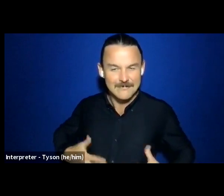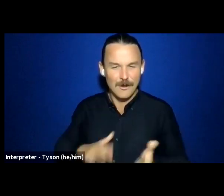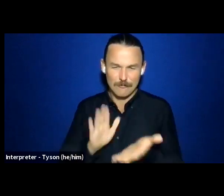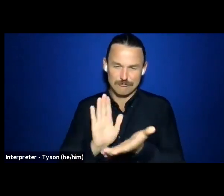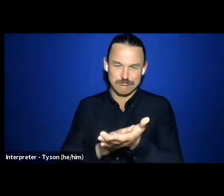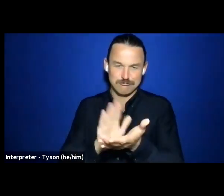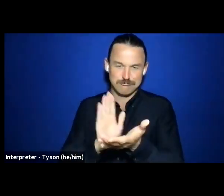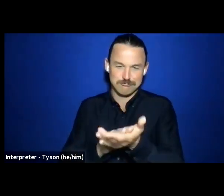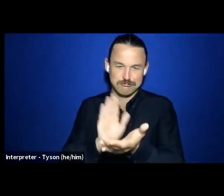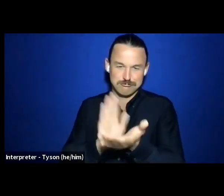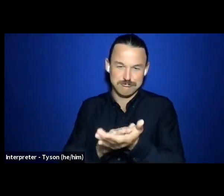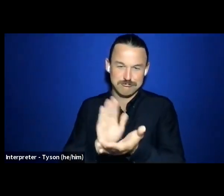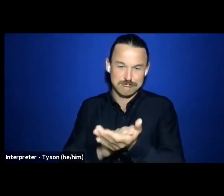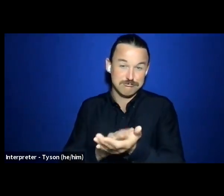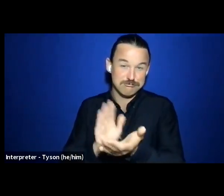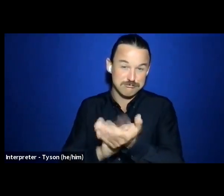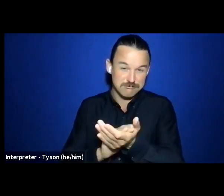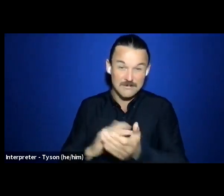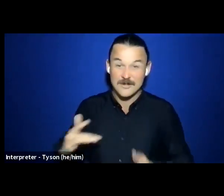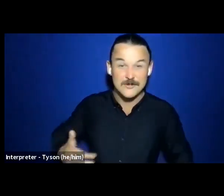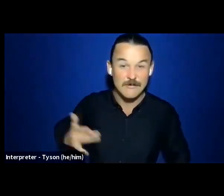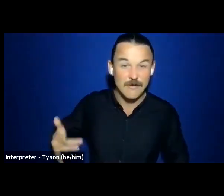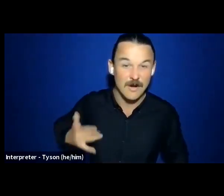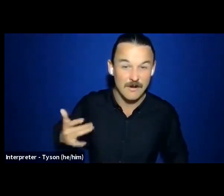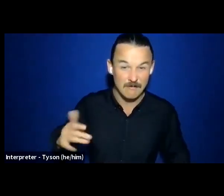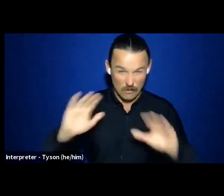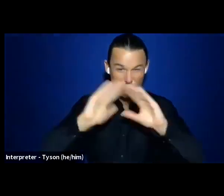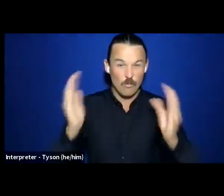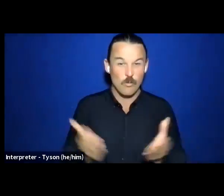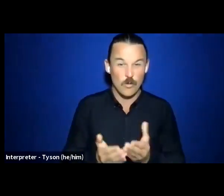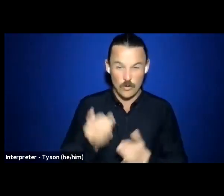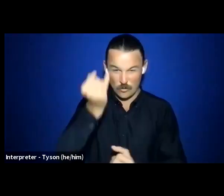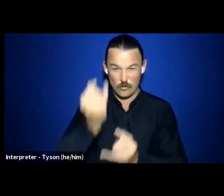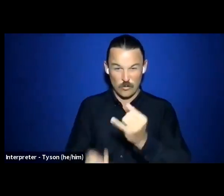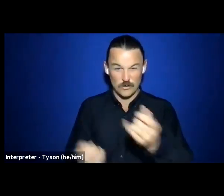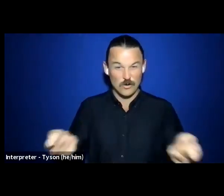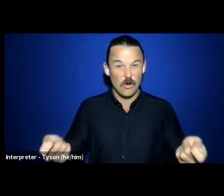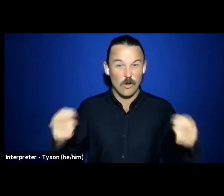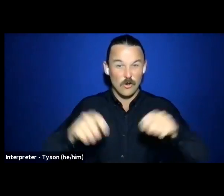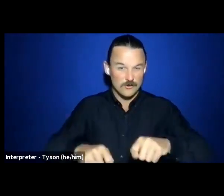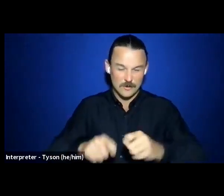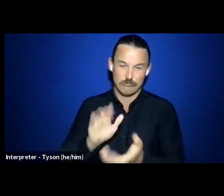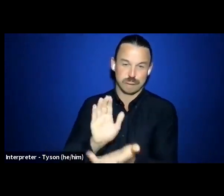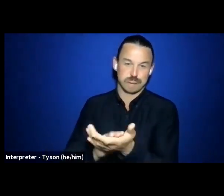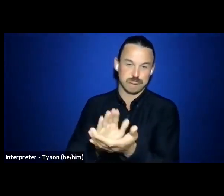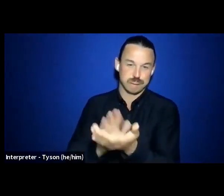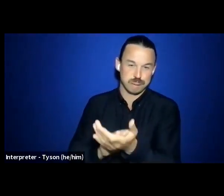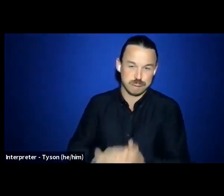read. You. ve lived through the world's longest locked out after